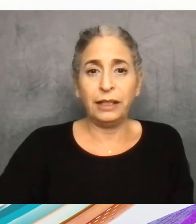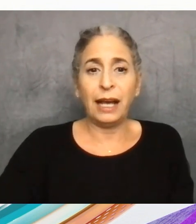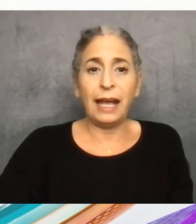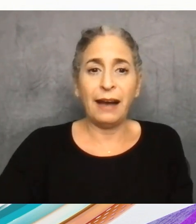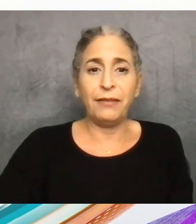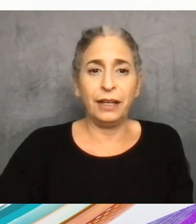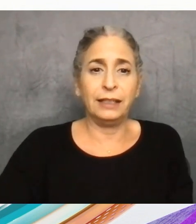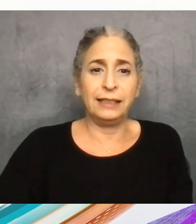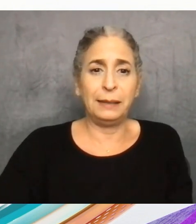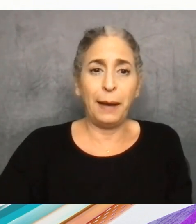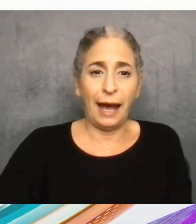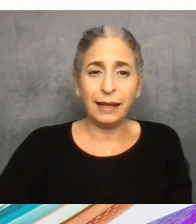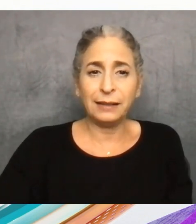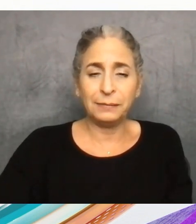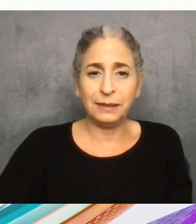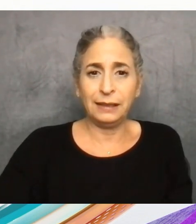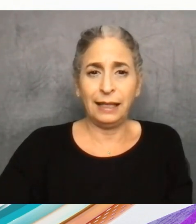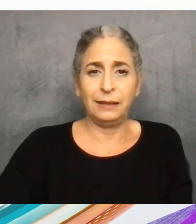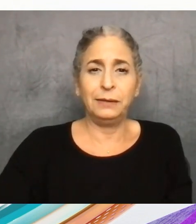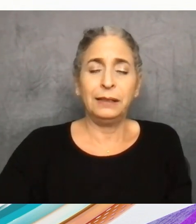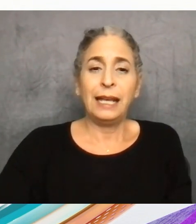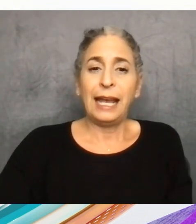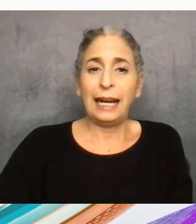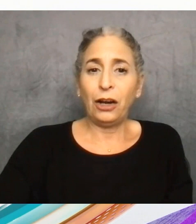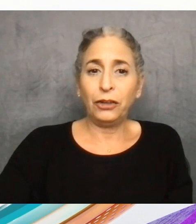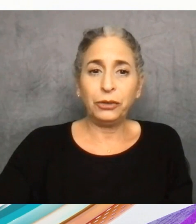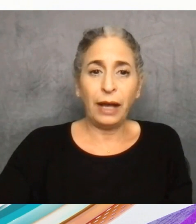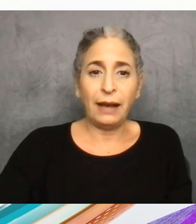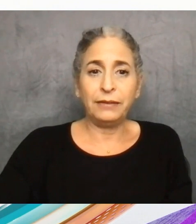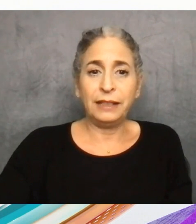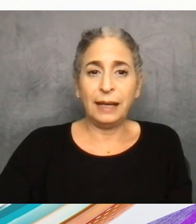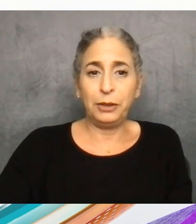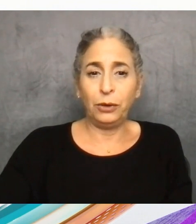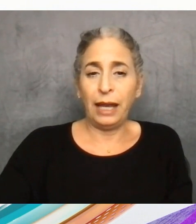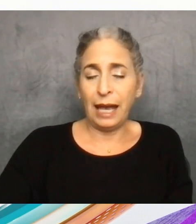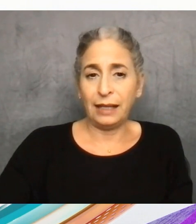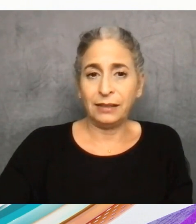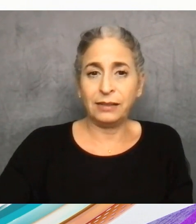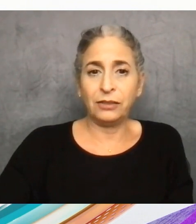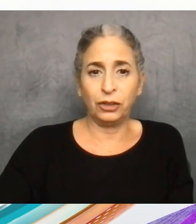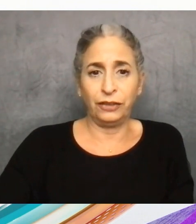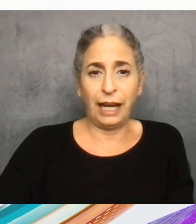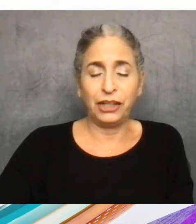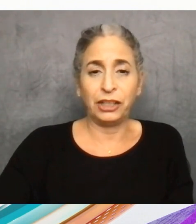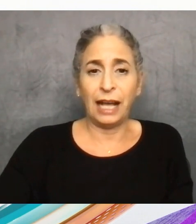One, I have the CPAC and I also have WAS certification.